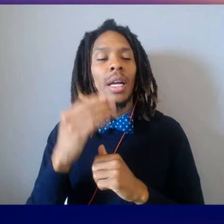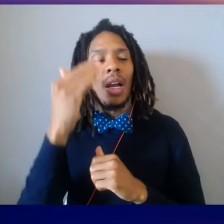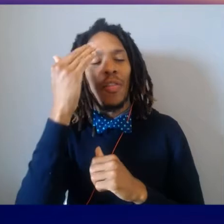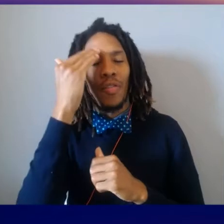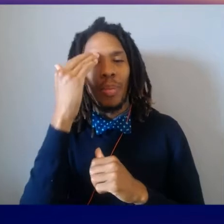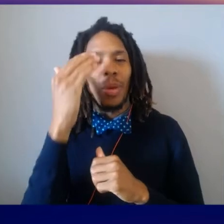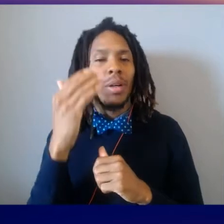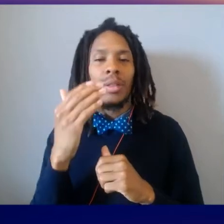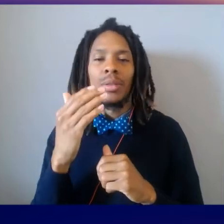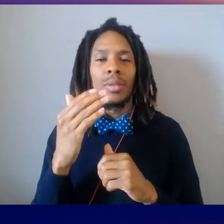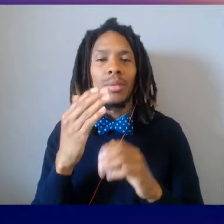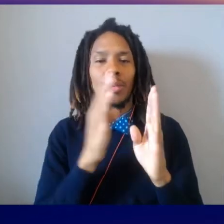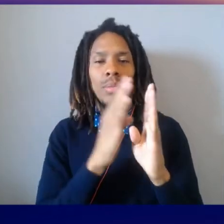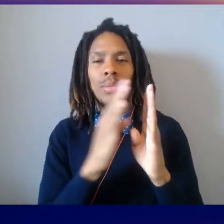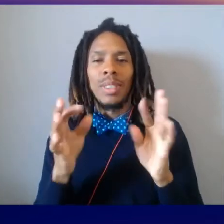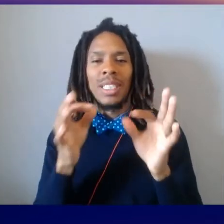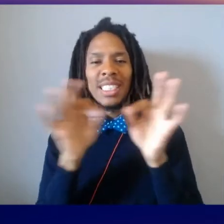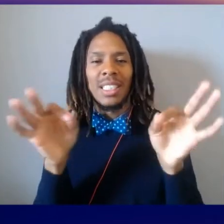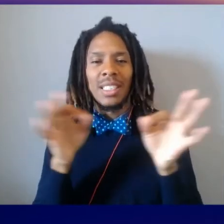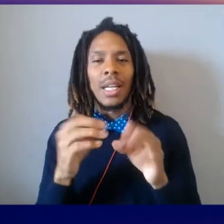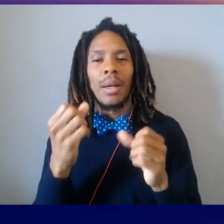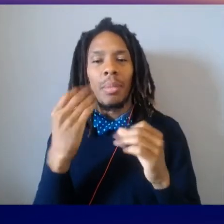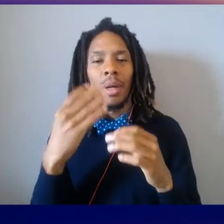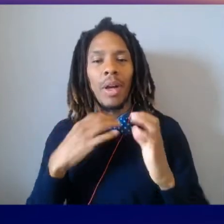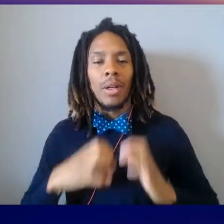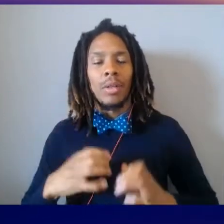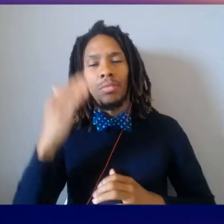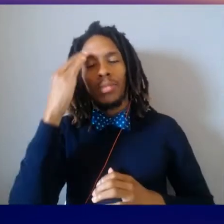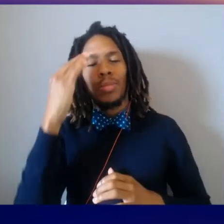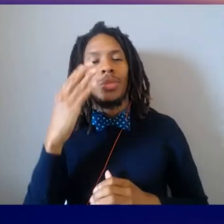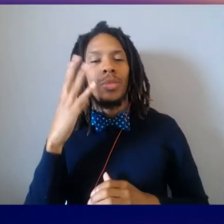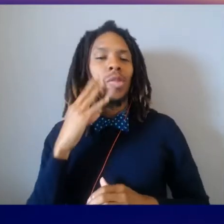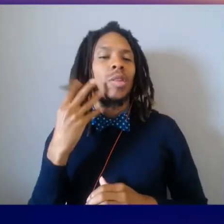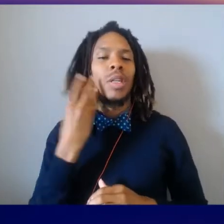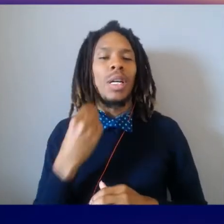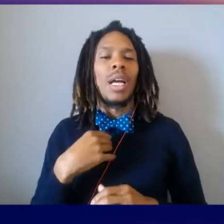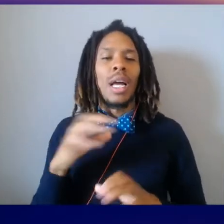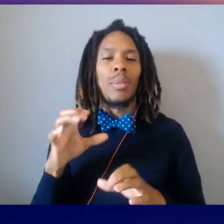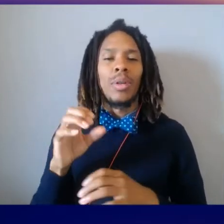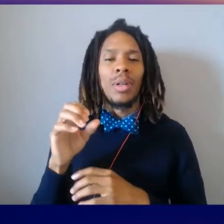A lot of our customers know well. So, I'm doing a select on a few fields. I'm doing account here.